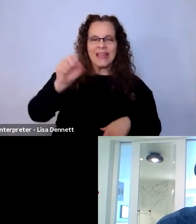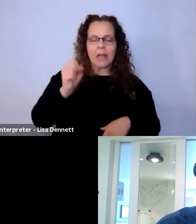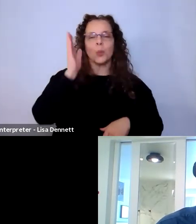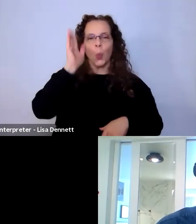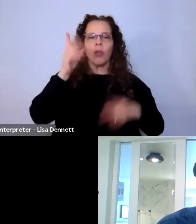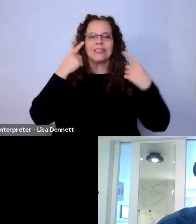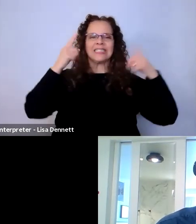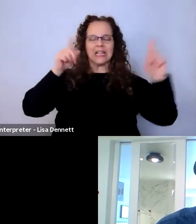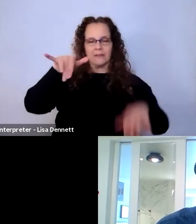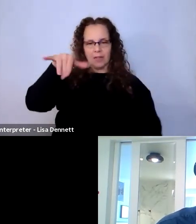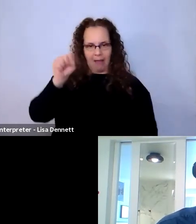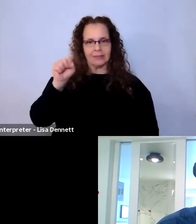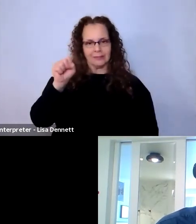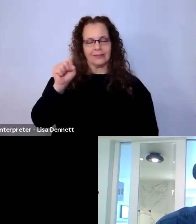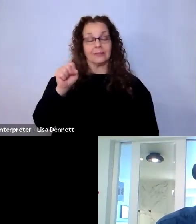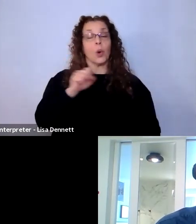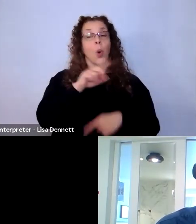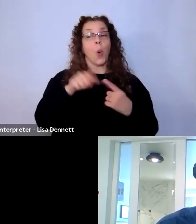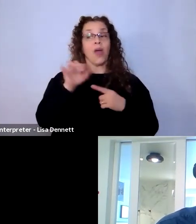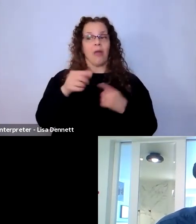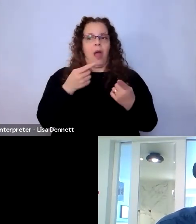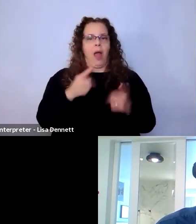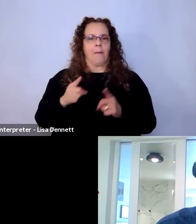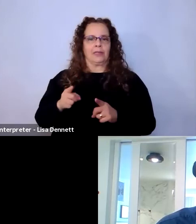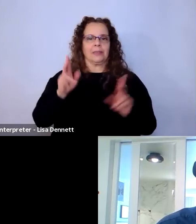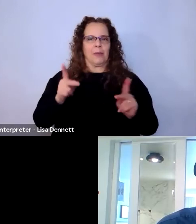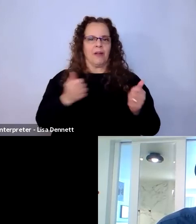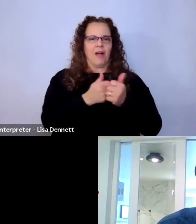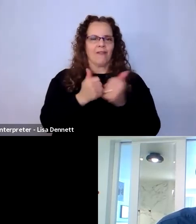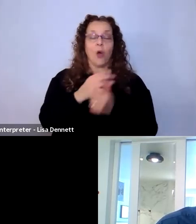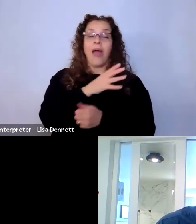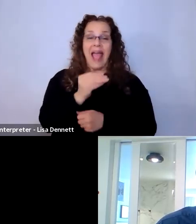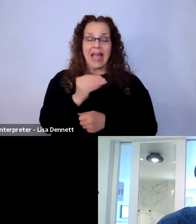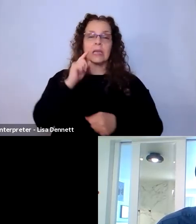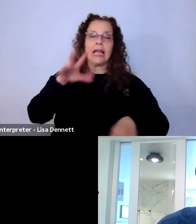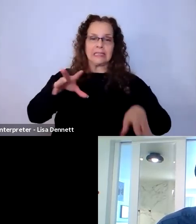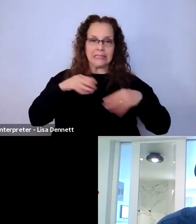once that happens, and of course through people taking the gap Pledge for people